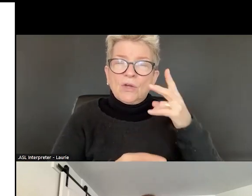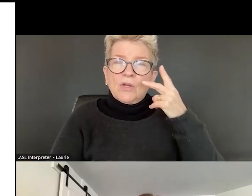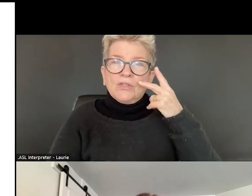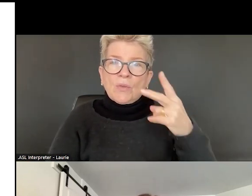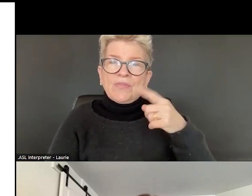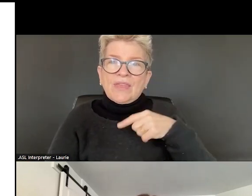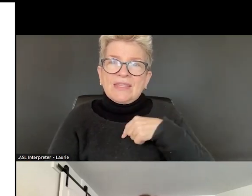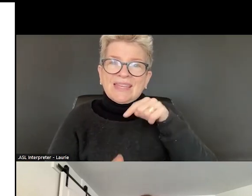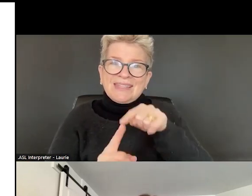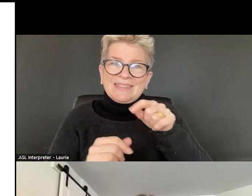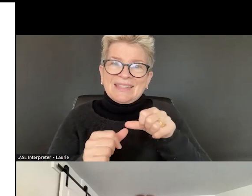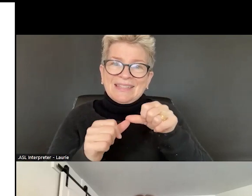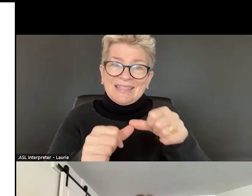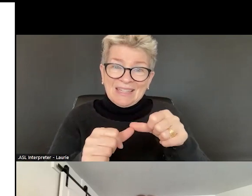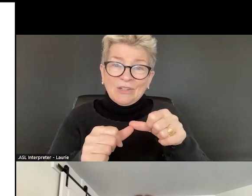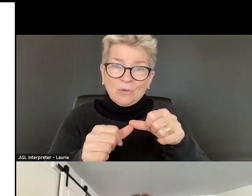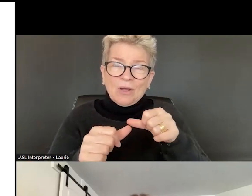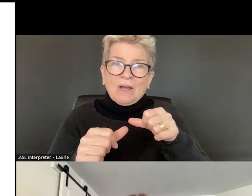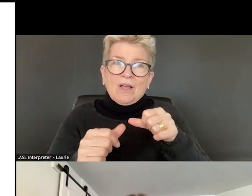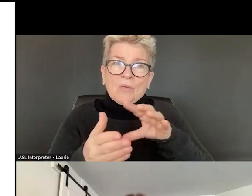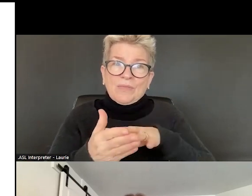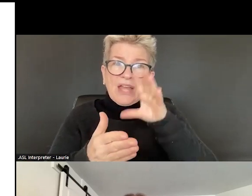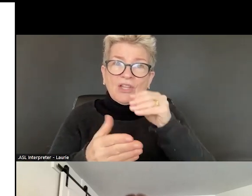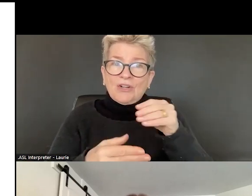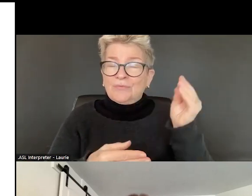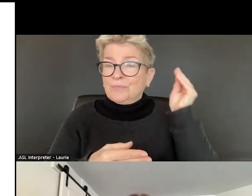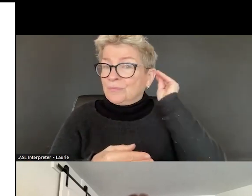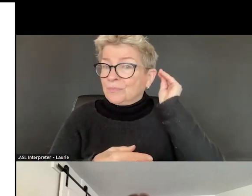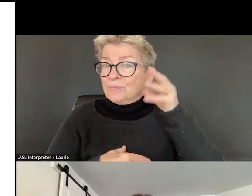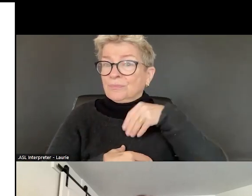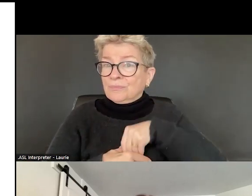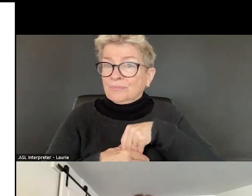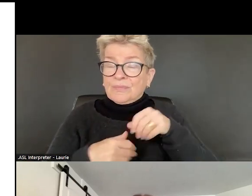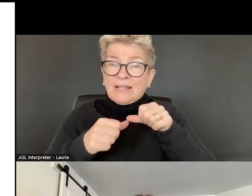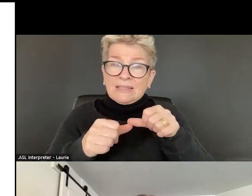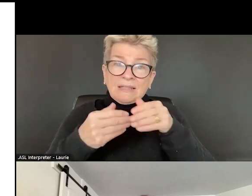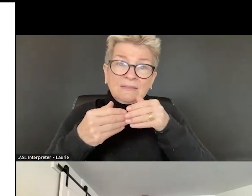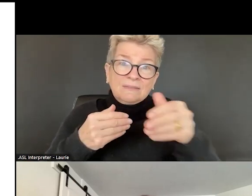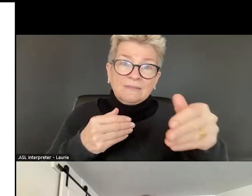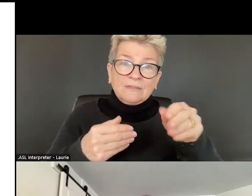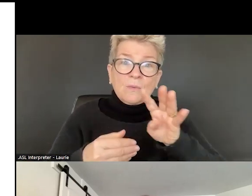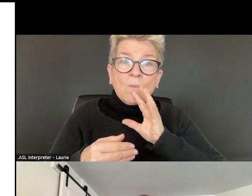which is a really long time. It's not really affecting the savings income or educational